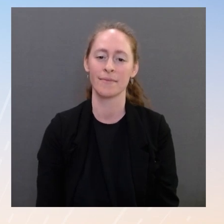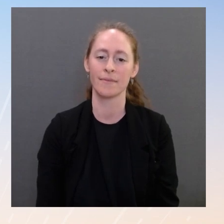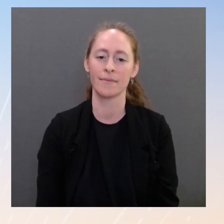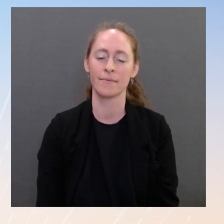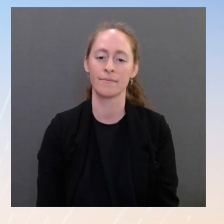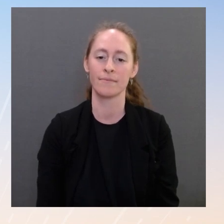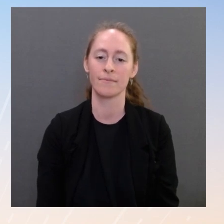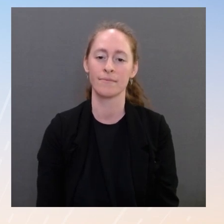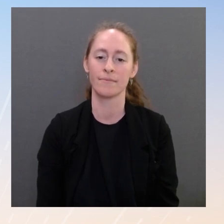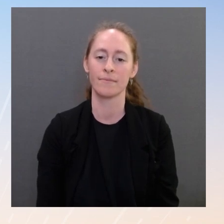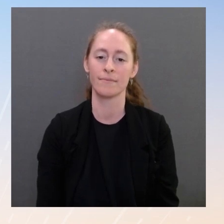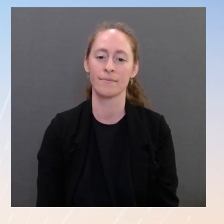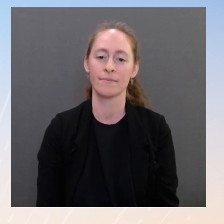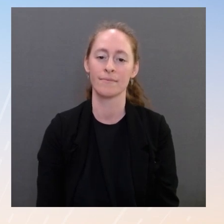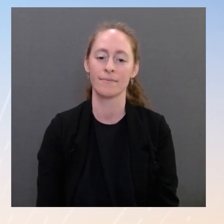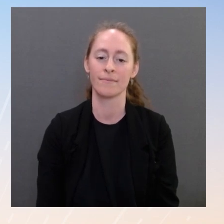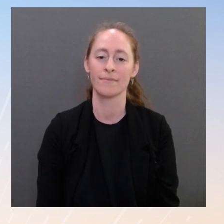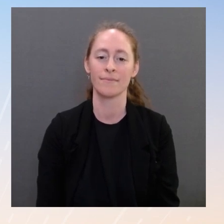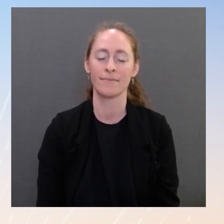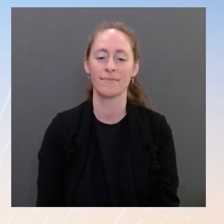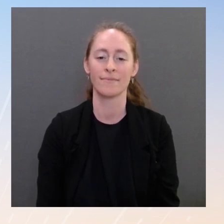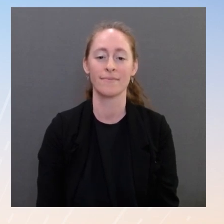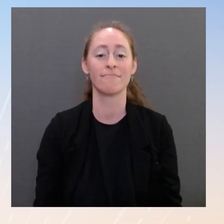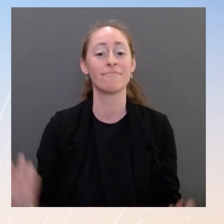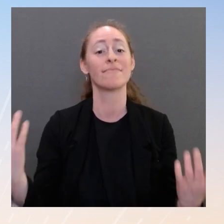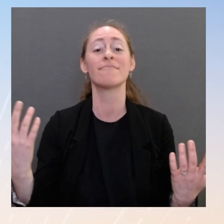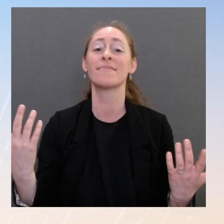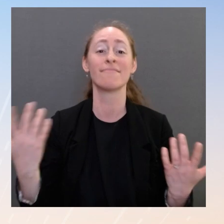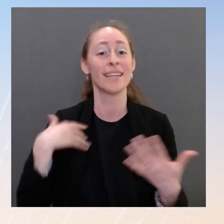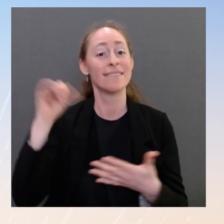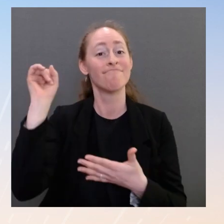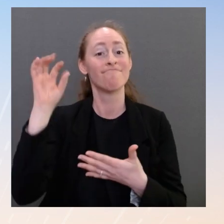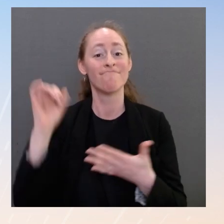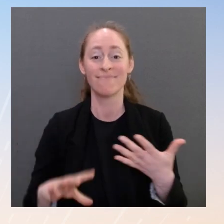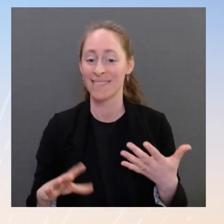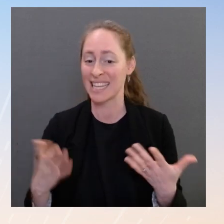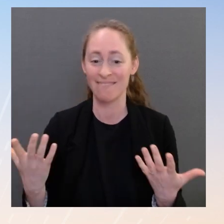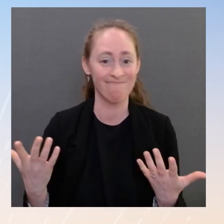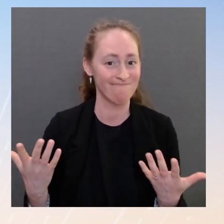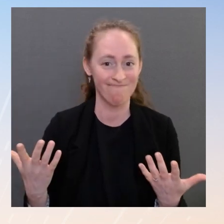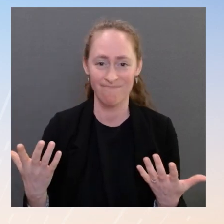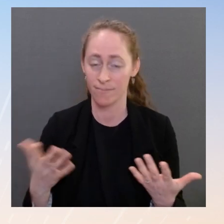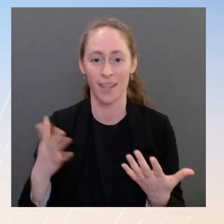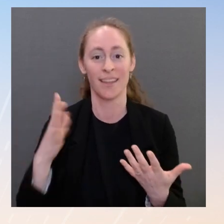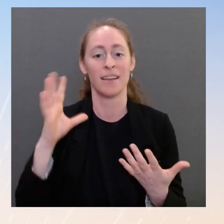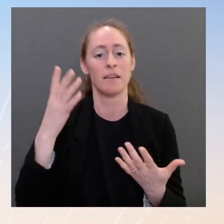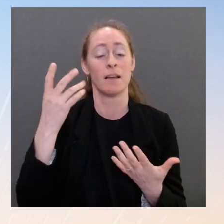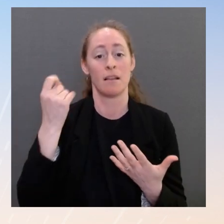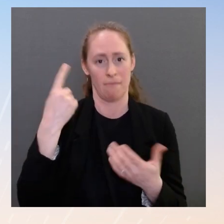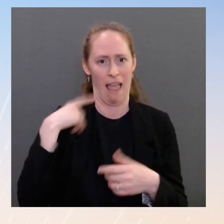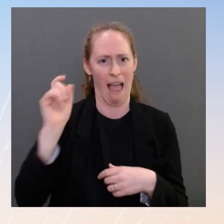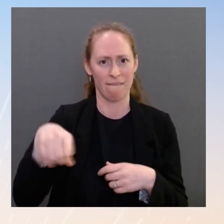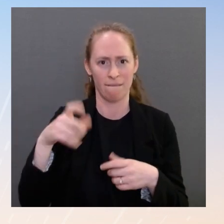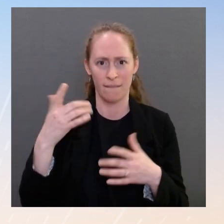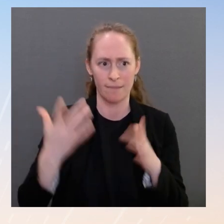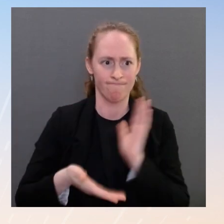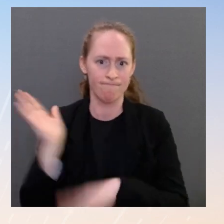And I know we have a hard out for some people to gather, so we will all keep you updated on when that needs to happen. But, Zeke, why don't you kick us off? The Press: Thanks, Jen. Just two quick.